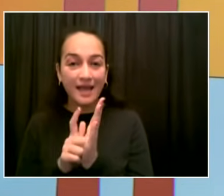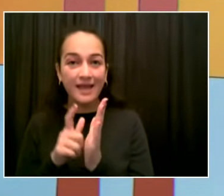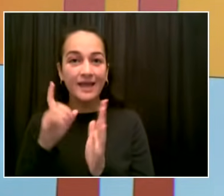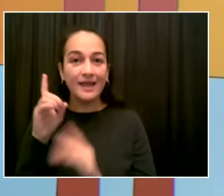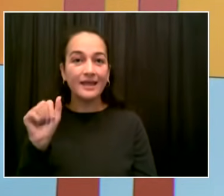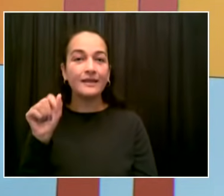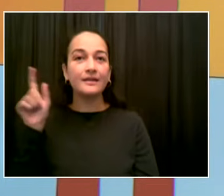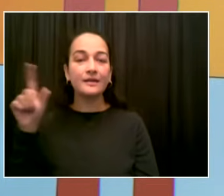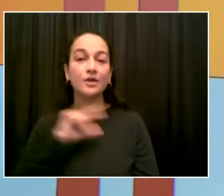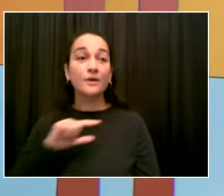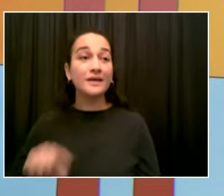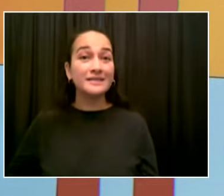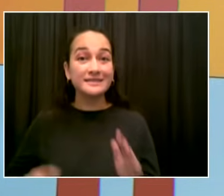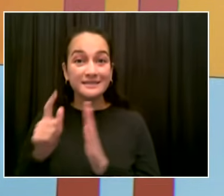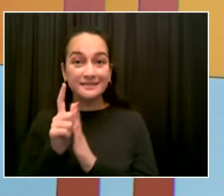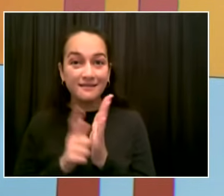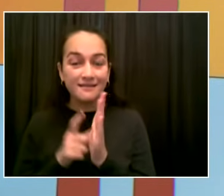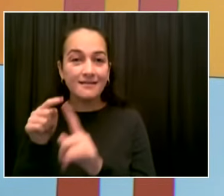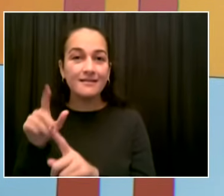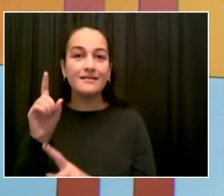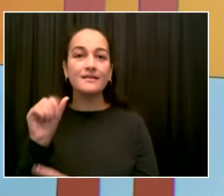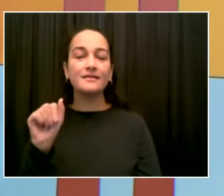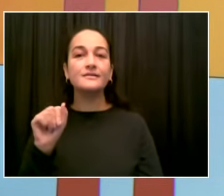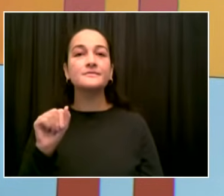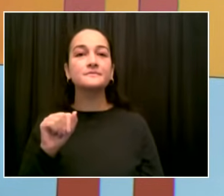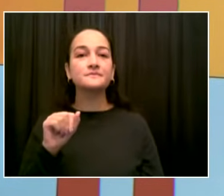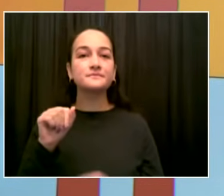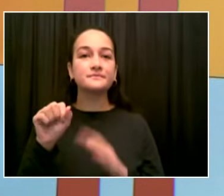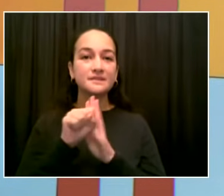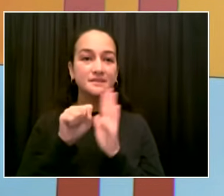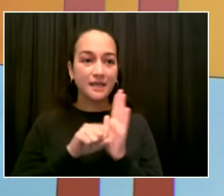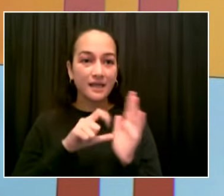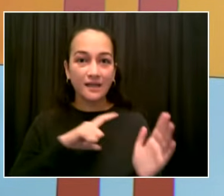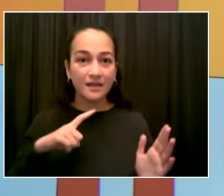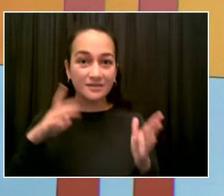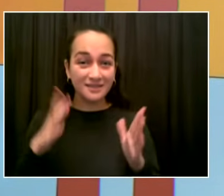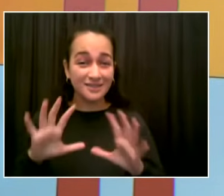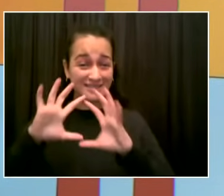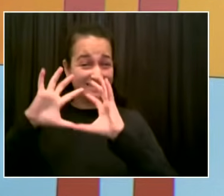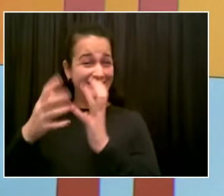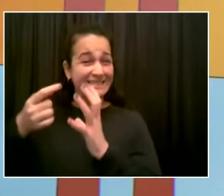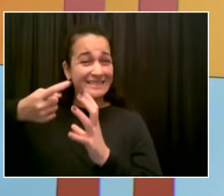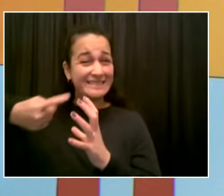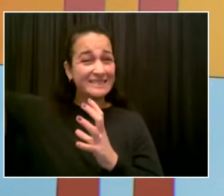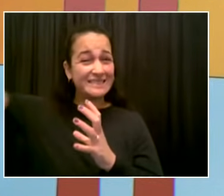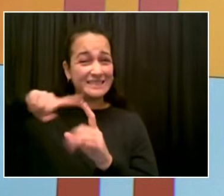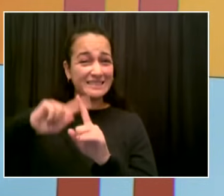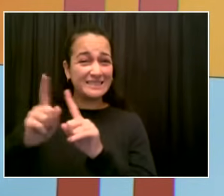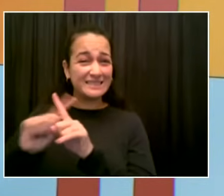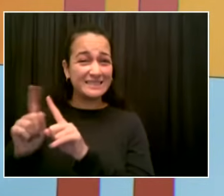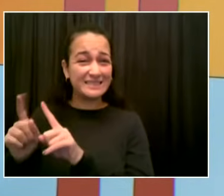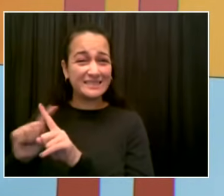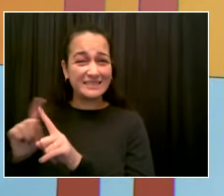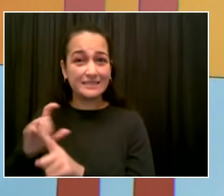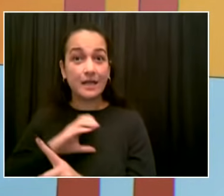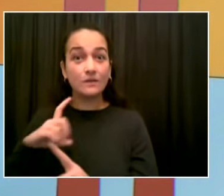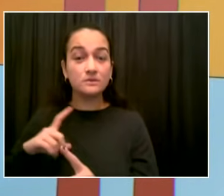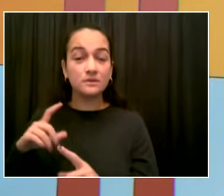WITH THE BRONX D.A., THE QUEENS